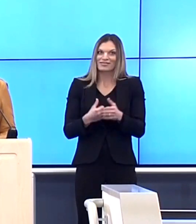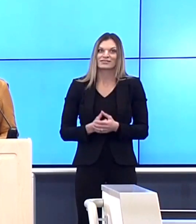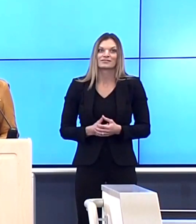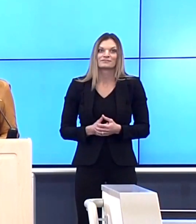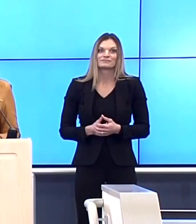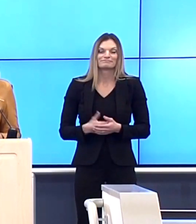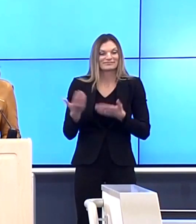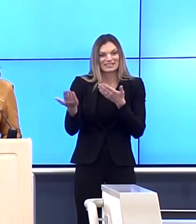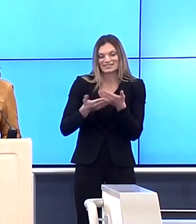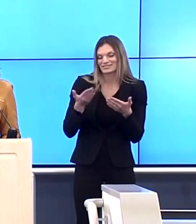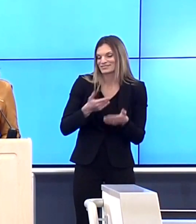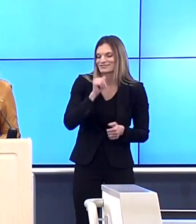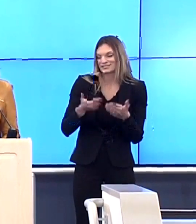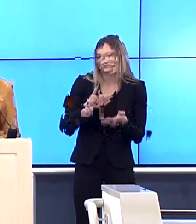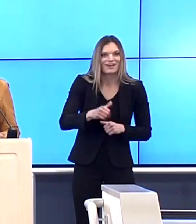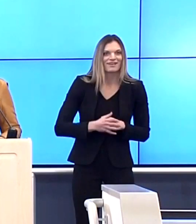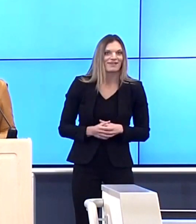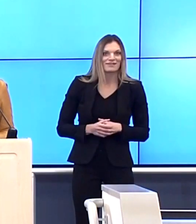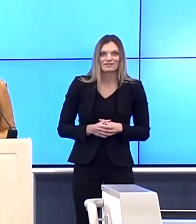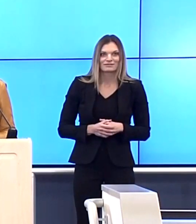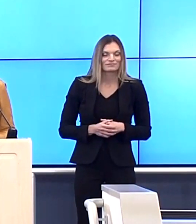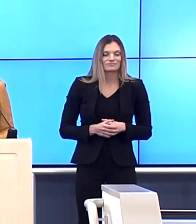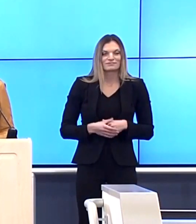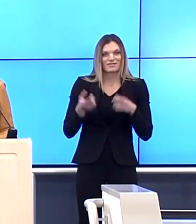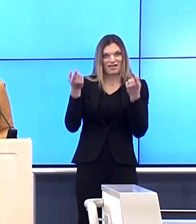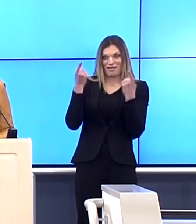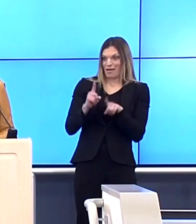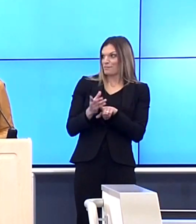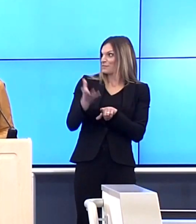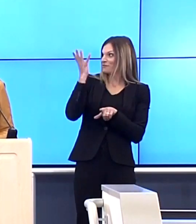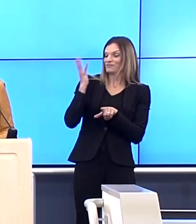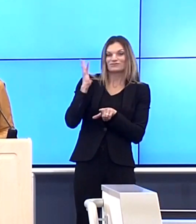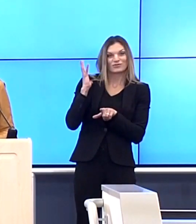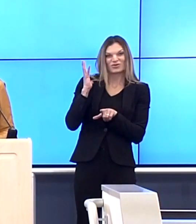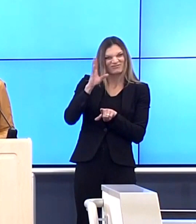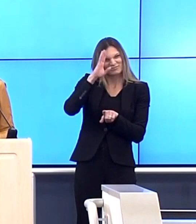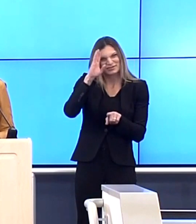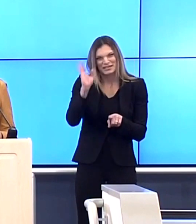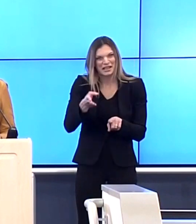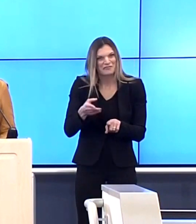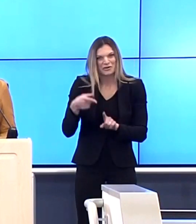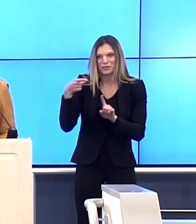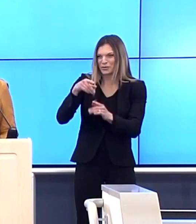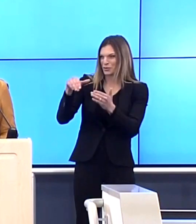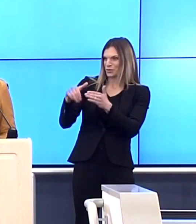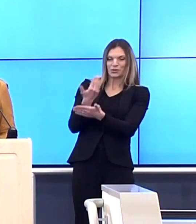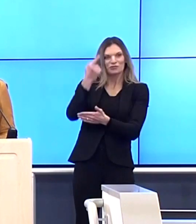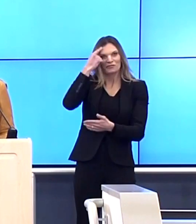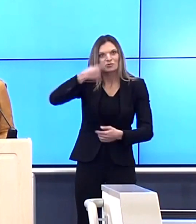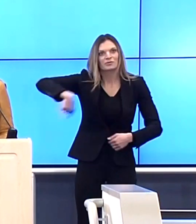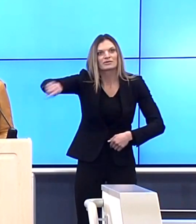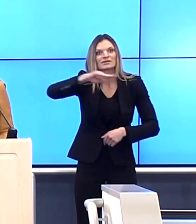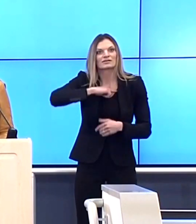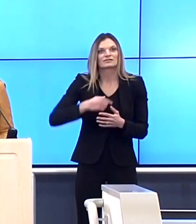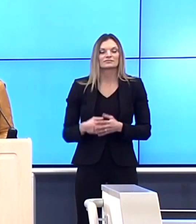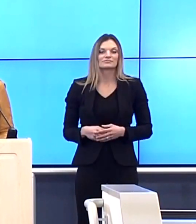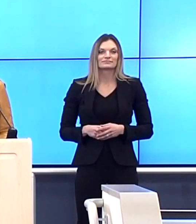OUR PUBLIC HEALTH. AND IT HAS BEENARD. AND IT HAS BEENARD. IT’S UNLIKE ANYTHING ANY OF US IT’S UNLIKE ANYTHING ANY OF US HAS EVER FACED BEFORE.